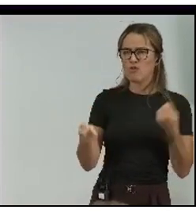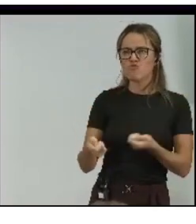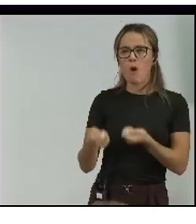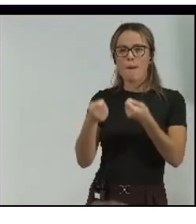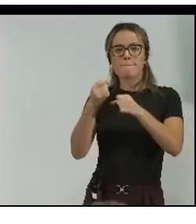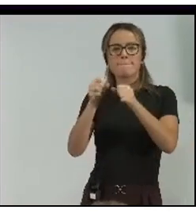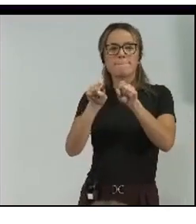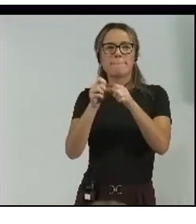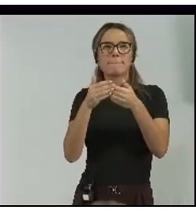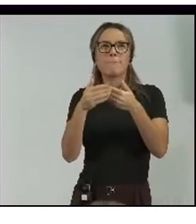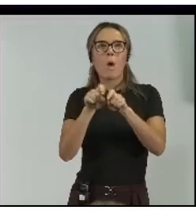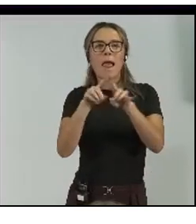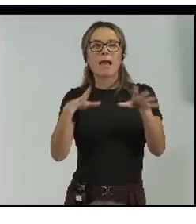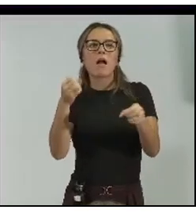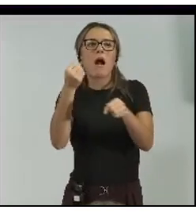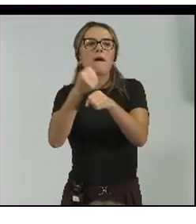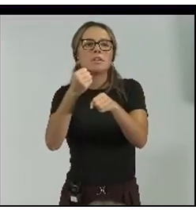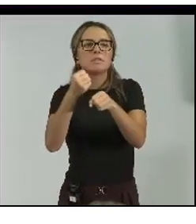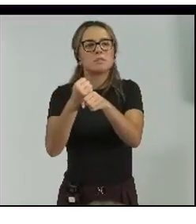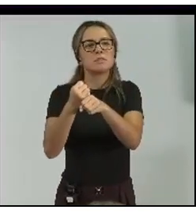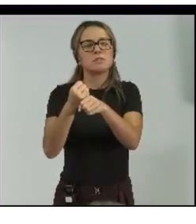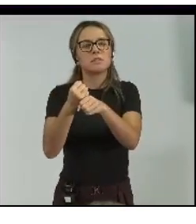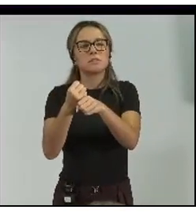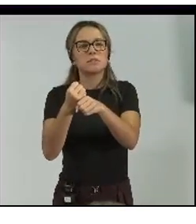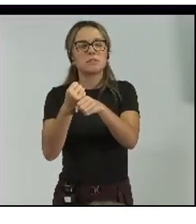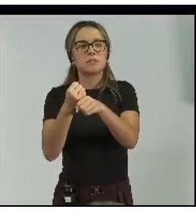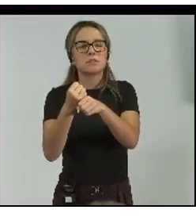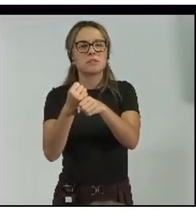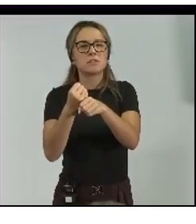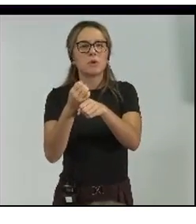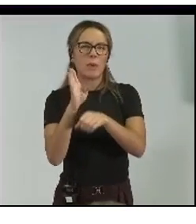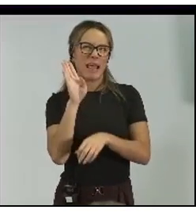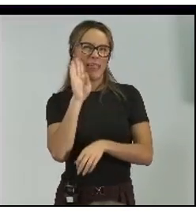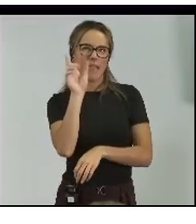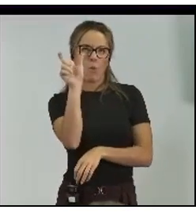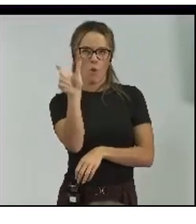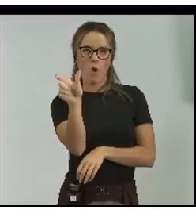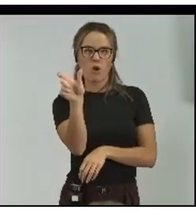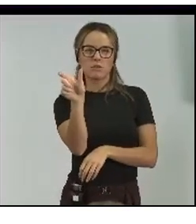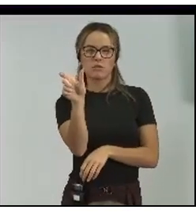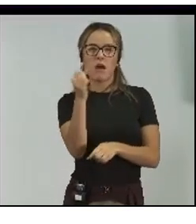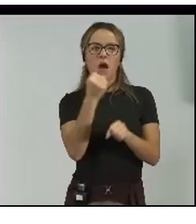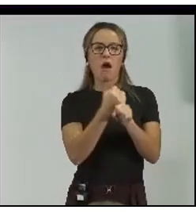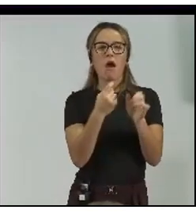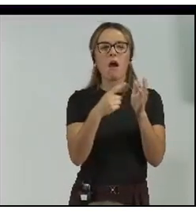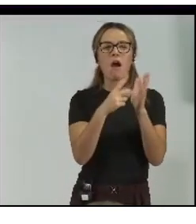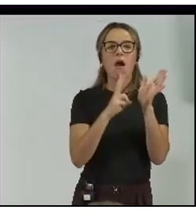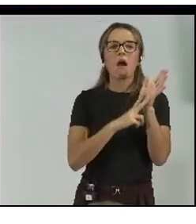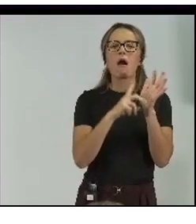another sort of buzzword that we hear in, in your experience, do you Doug, do you,